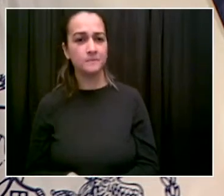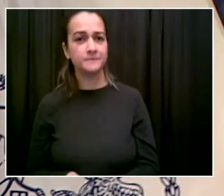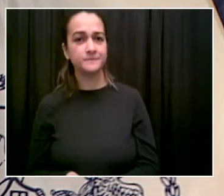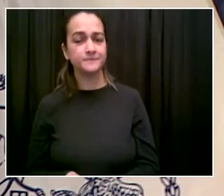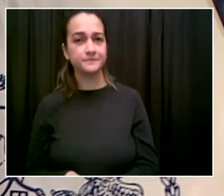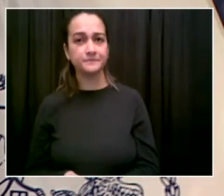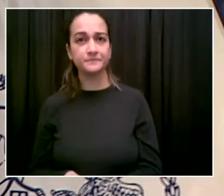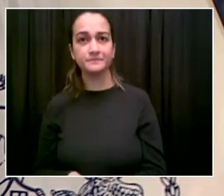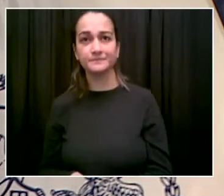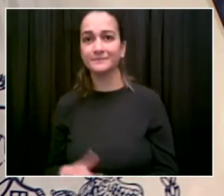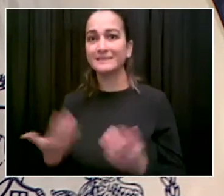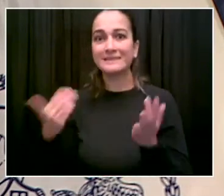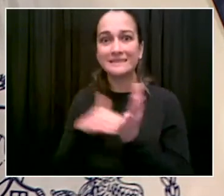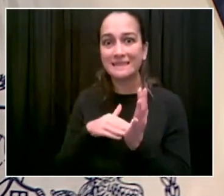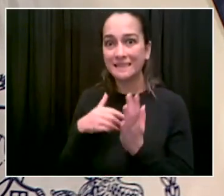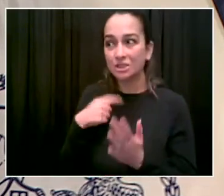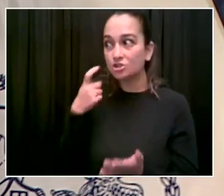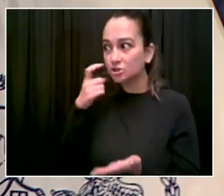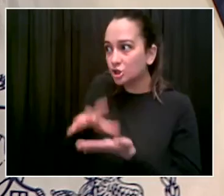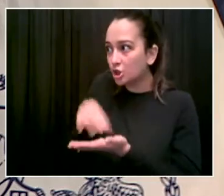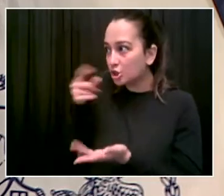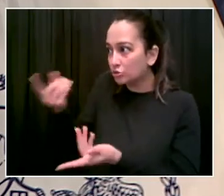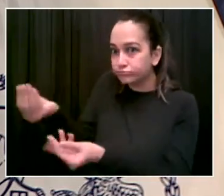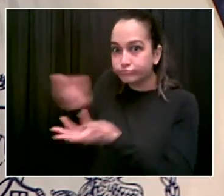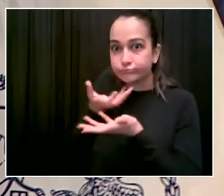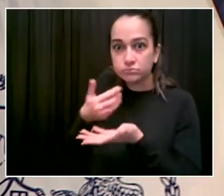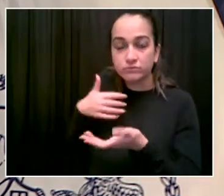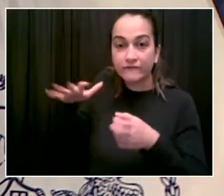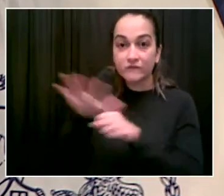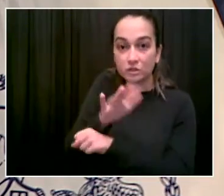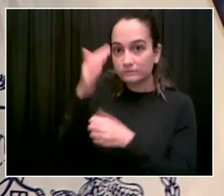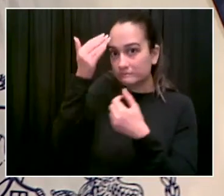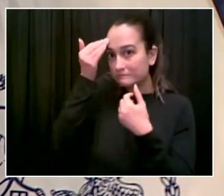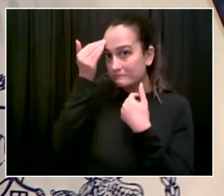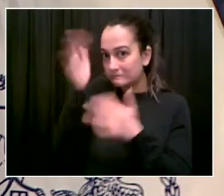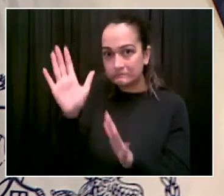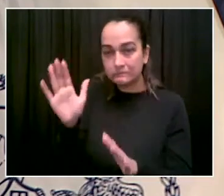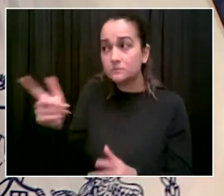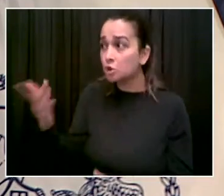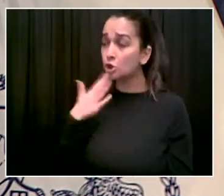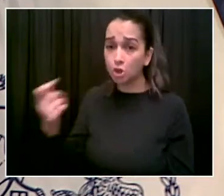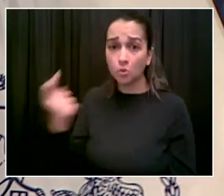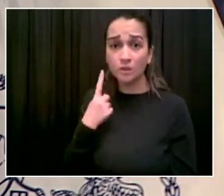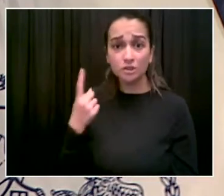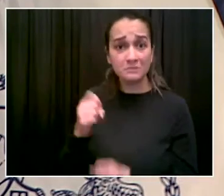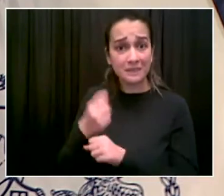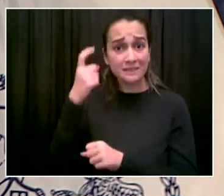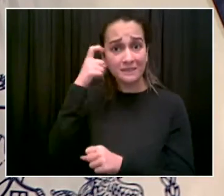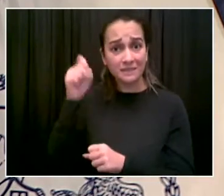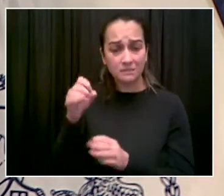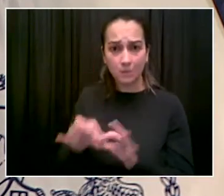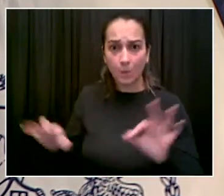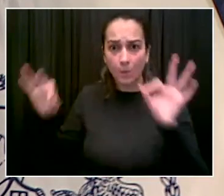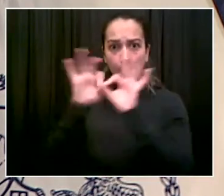THE RATE FOR FOR HIRE VEHICLES. I'M GLAD YOU